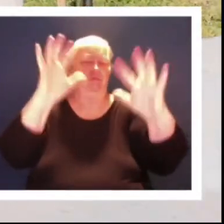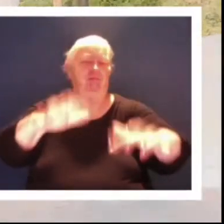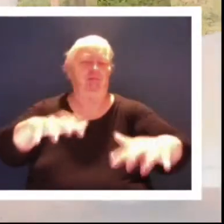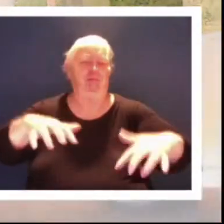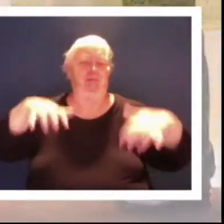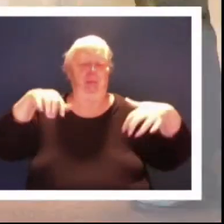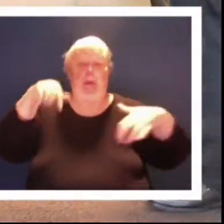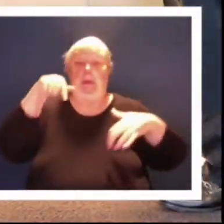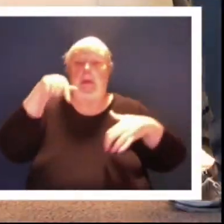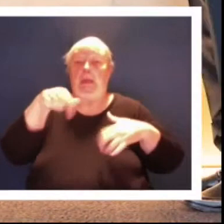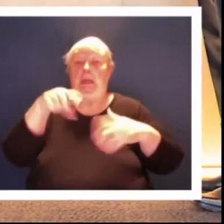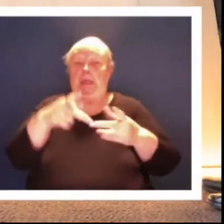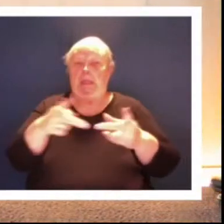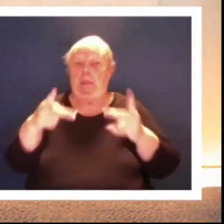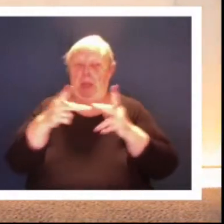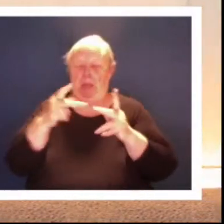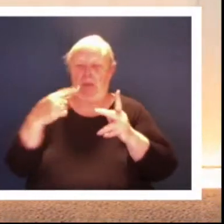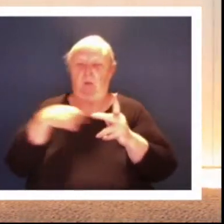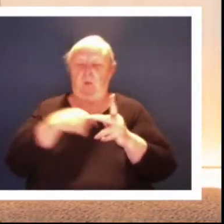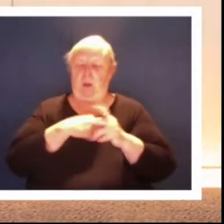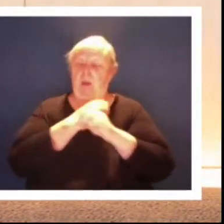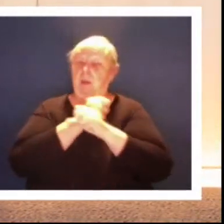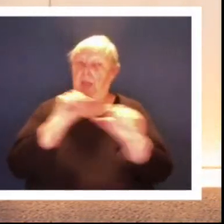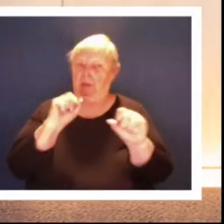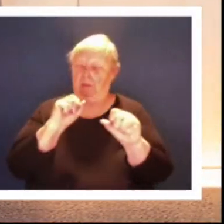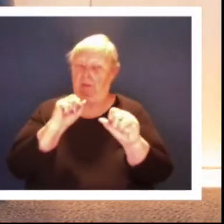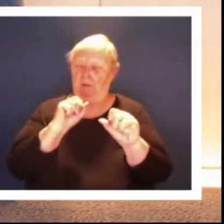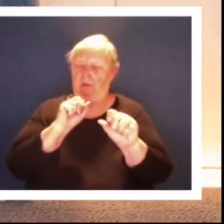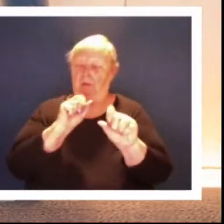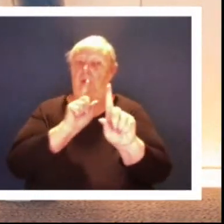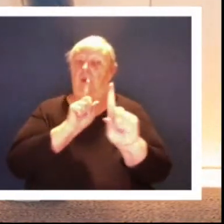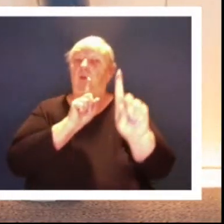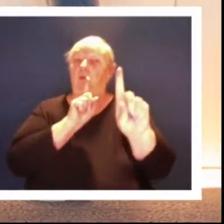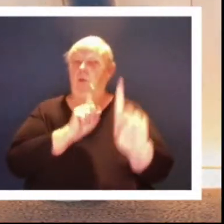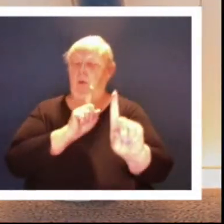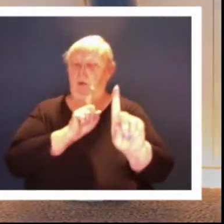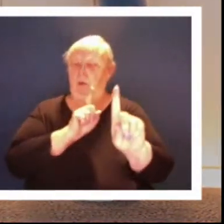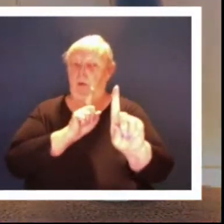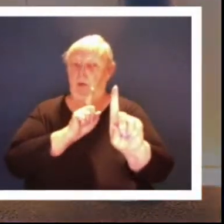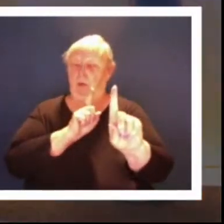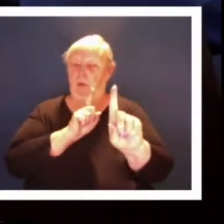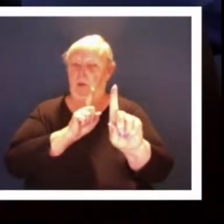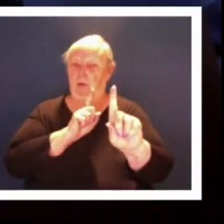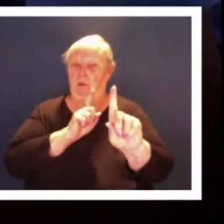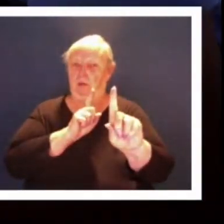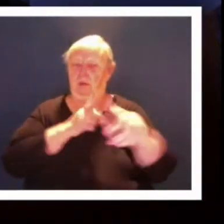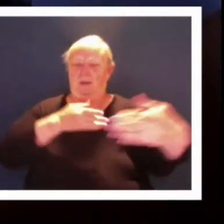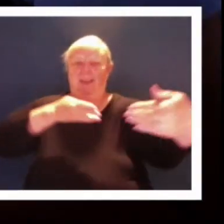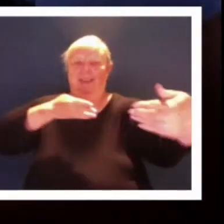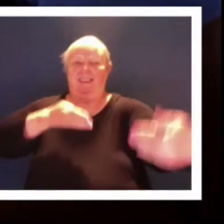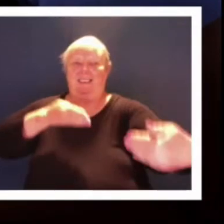Exercising our social distance. And other members of the audience are also choosing to be present.